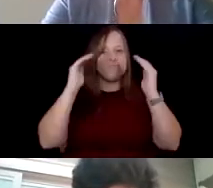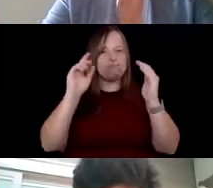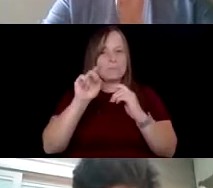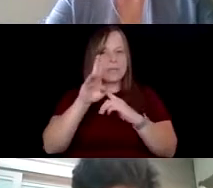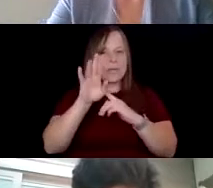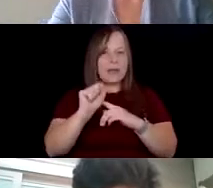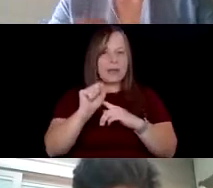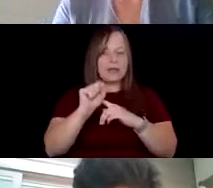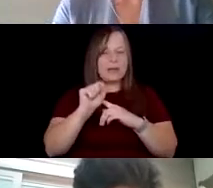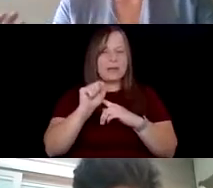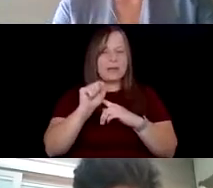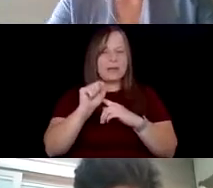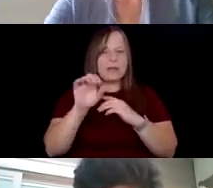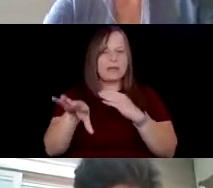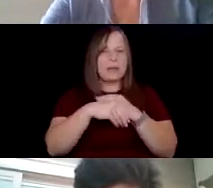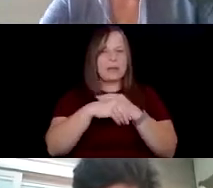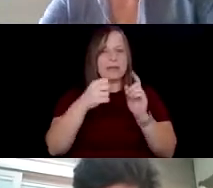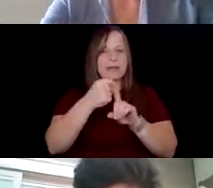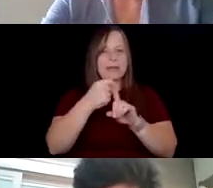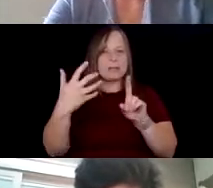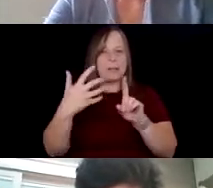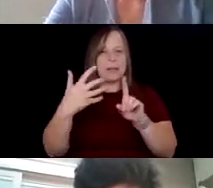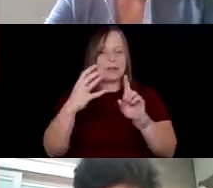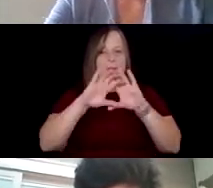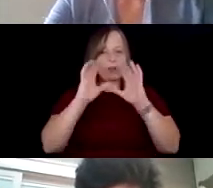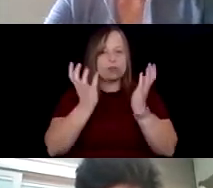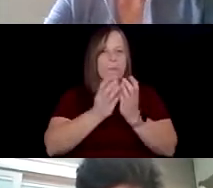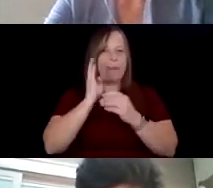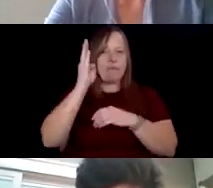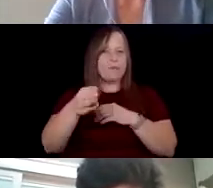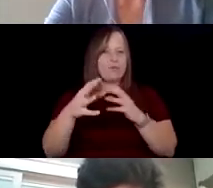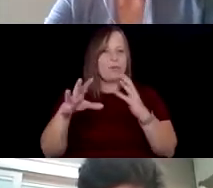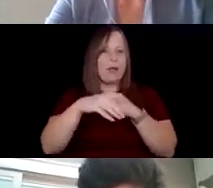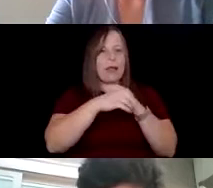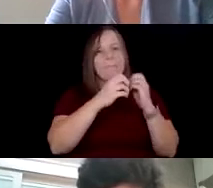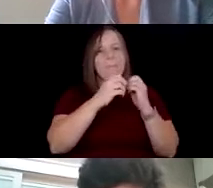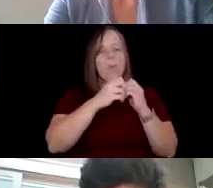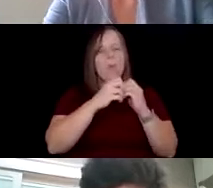And we're looking forward to kind of expanding the scope of it in the future. And then just kind of a disclaimer,